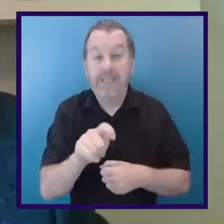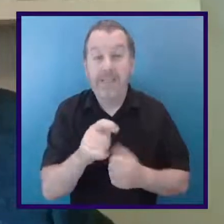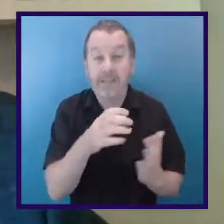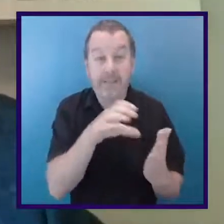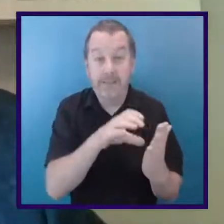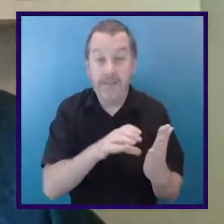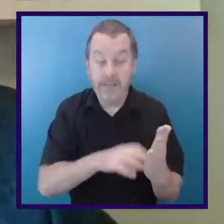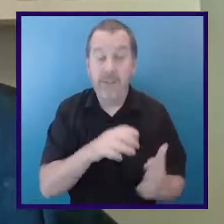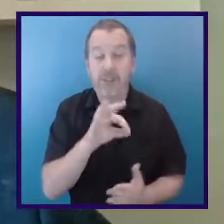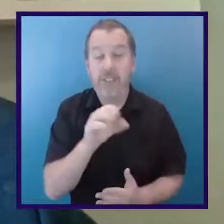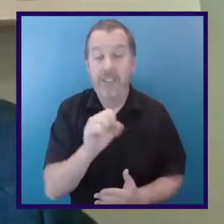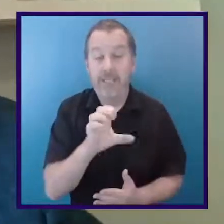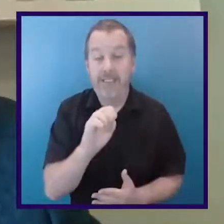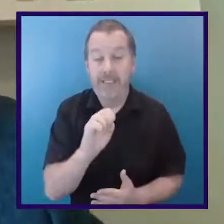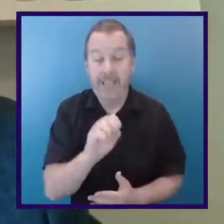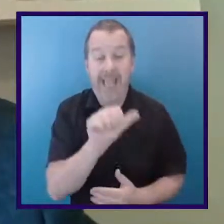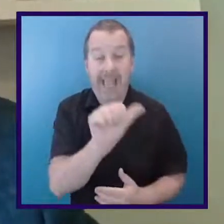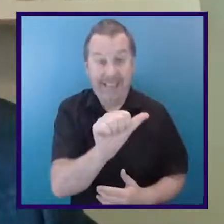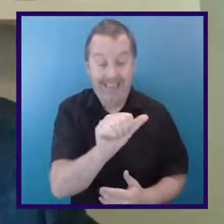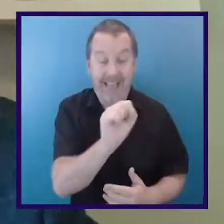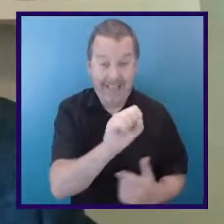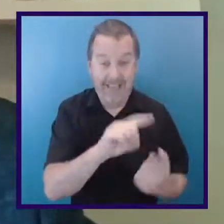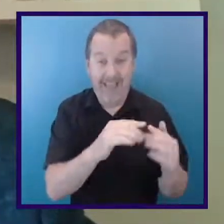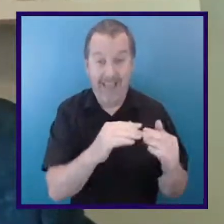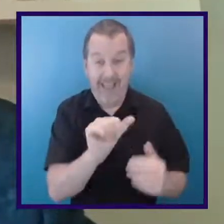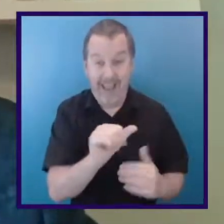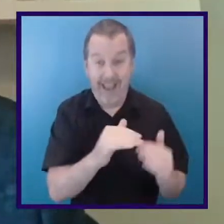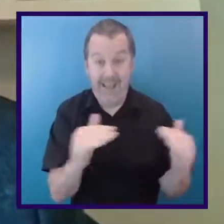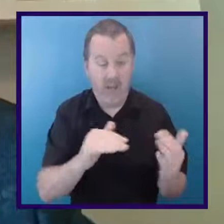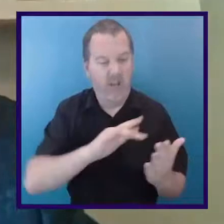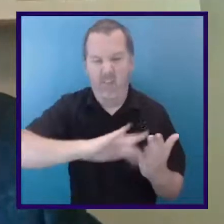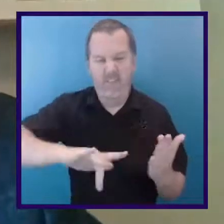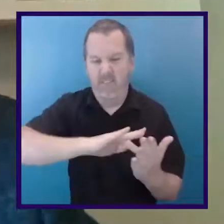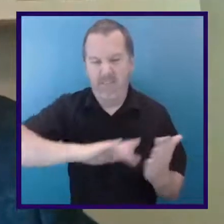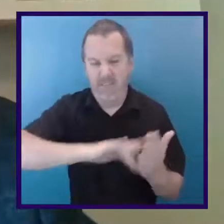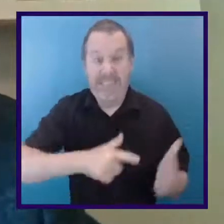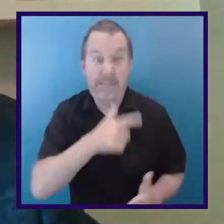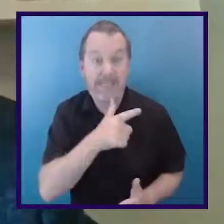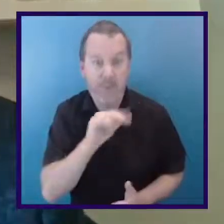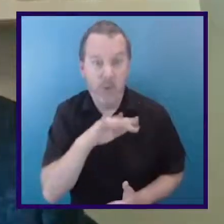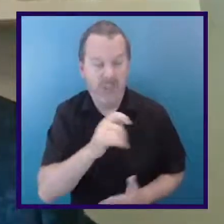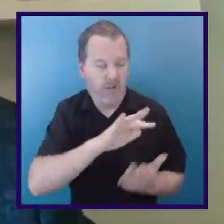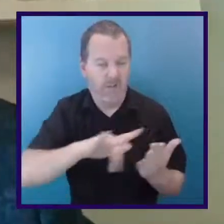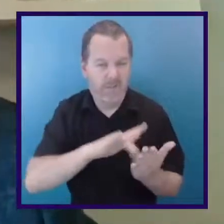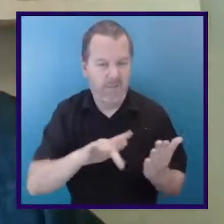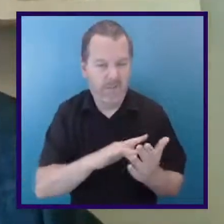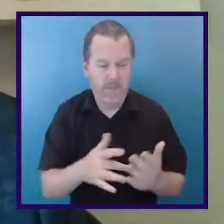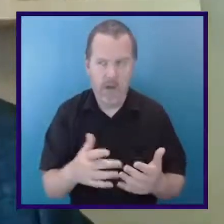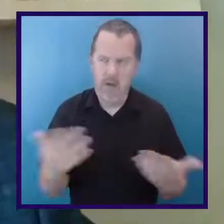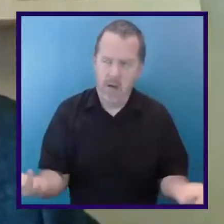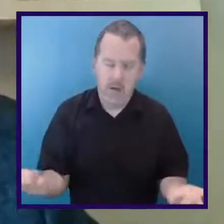in speaking at GCSE AS and A level for the summer 2022 awarding series is the most regrettable